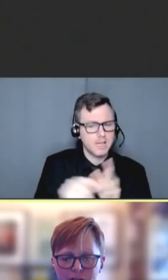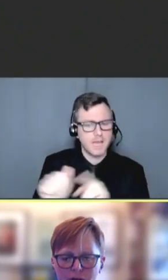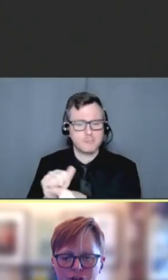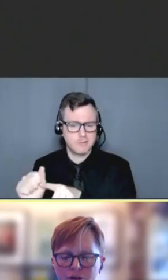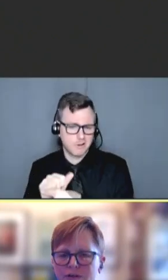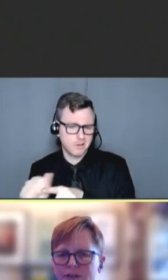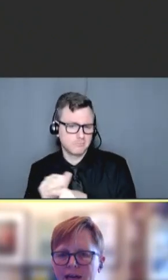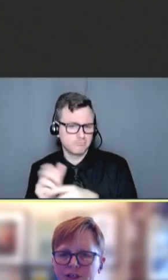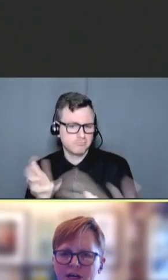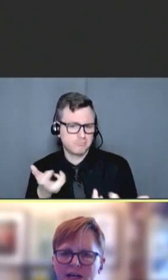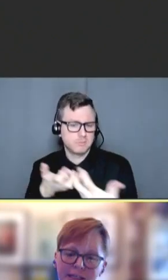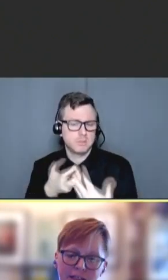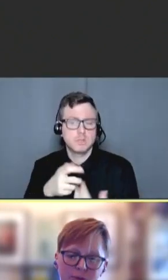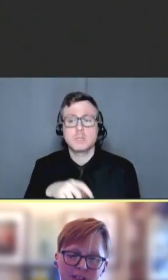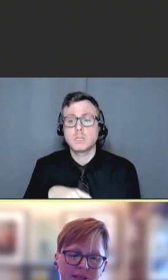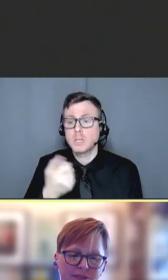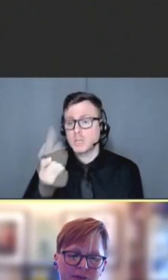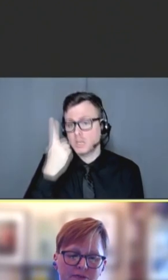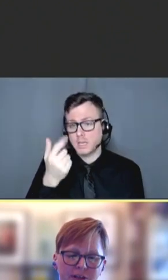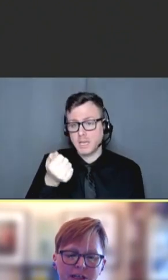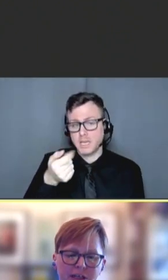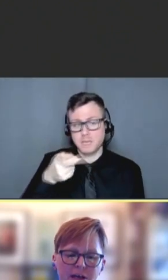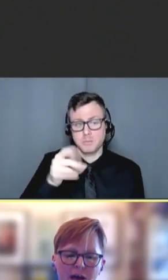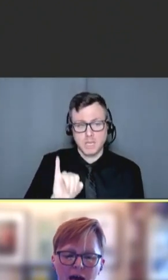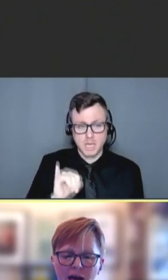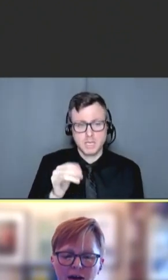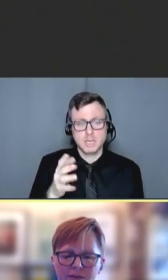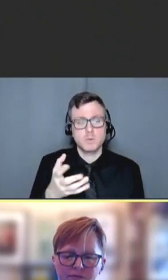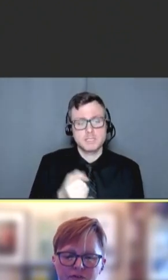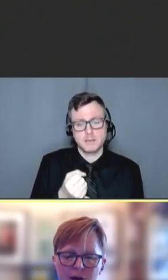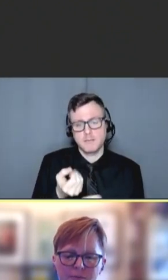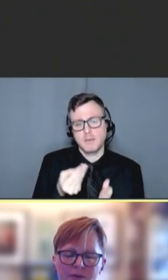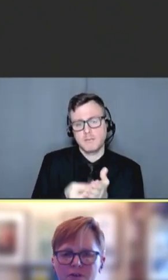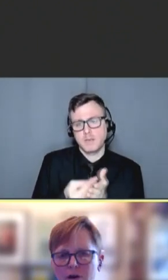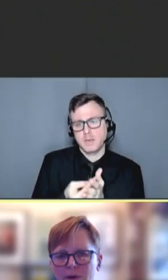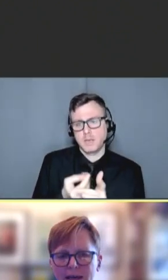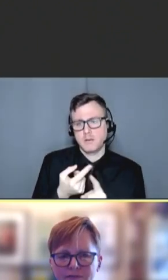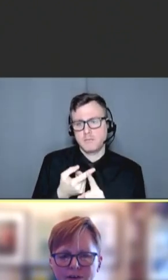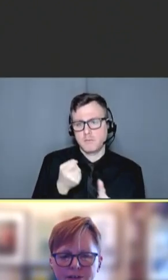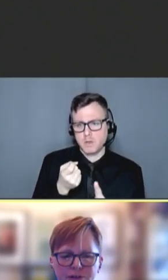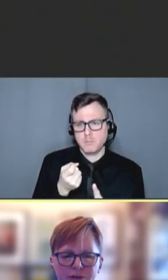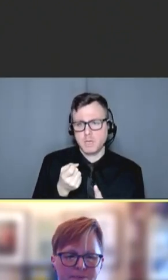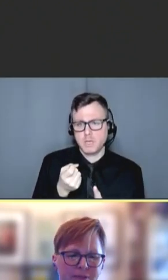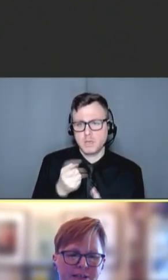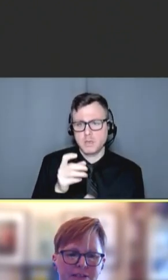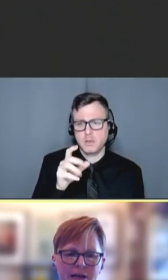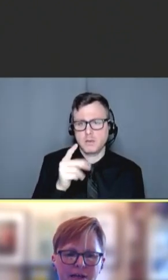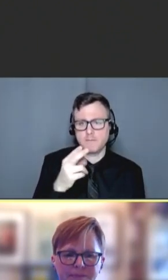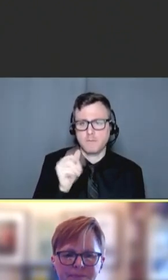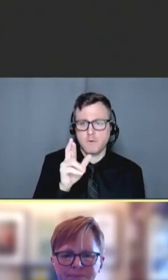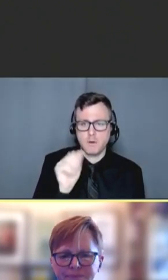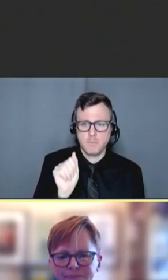Full disclosure, the HEI does receive some funding from PhRMA and Pfizer. Next slide.